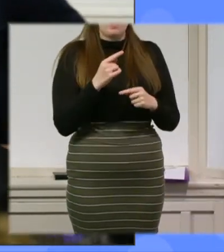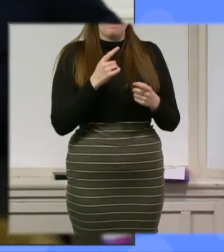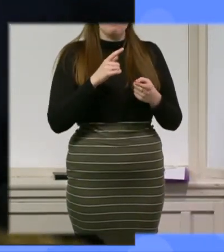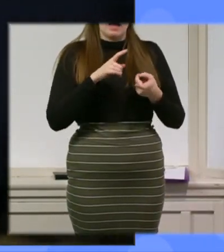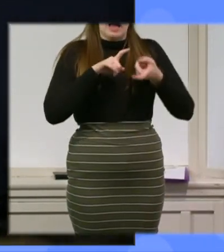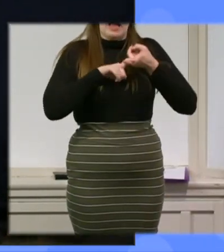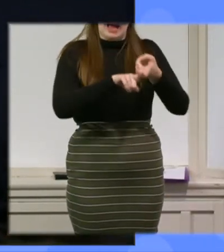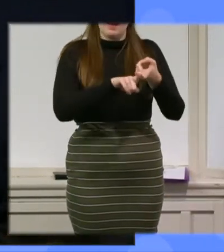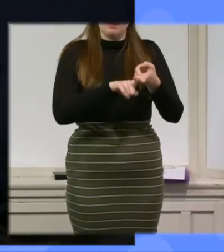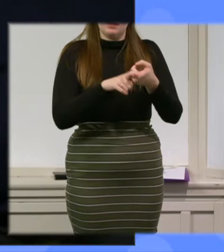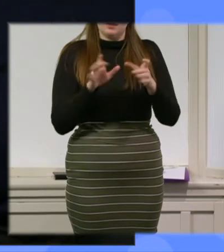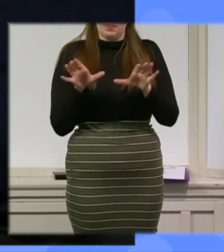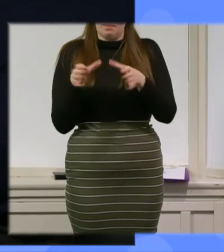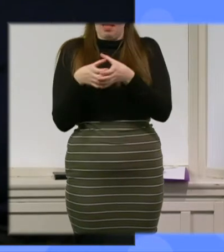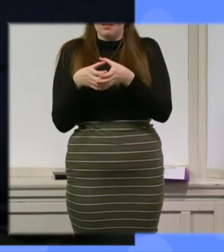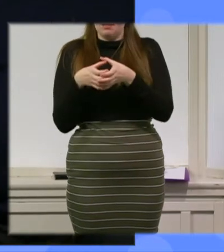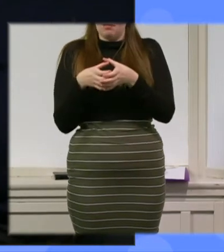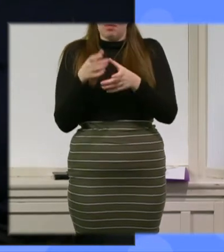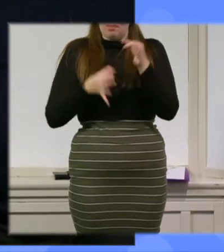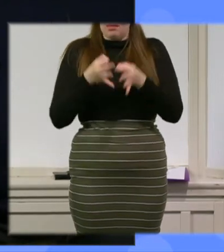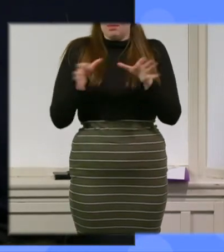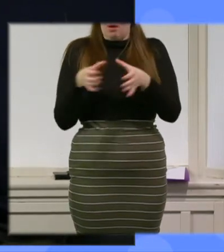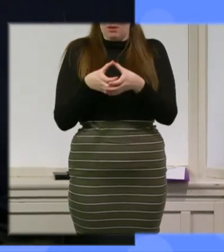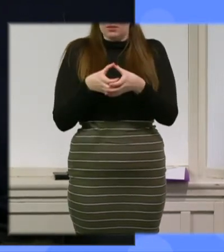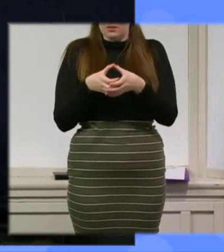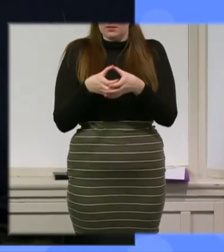political classes and I'm going to plead guilty here maybe talk about child